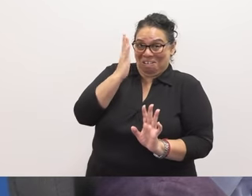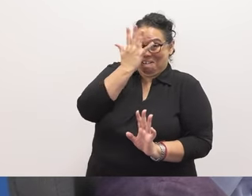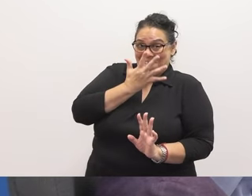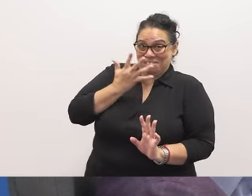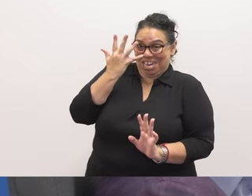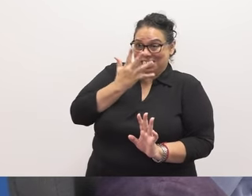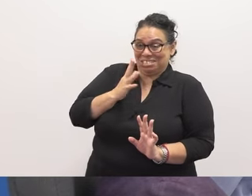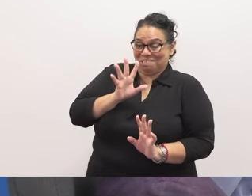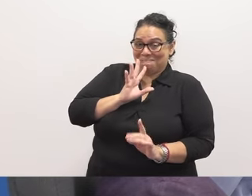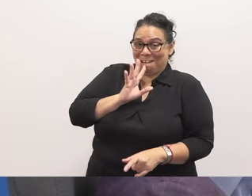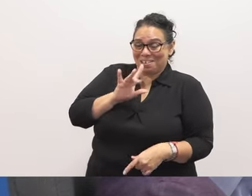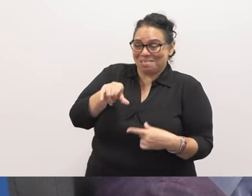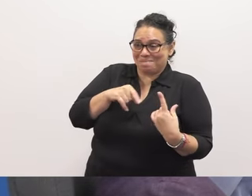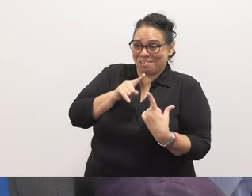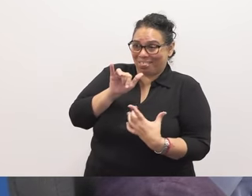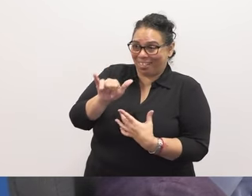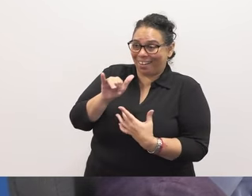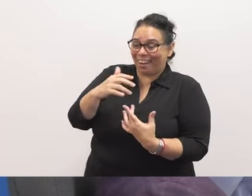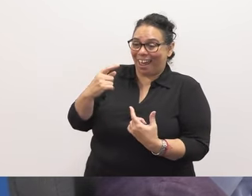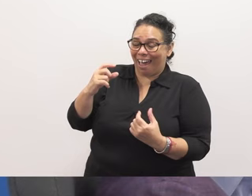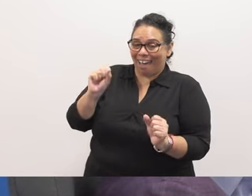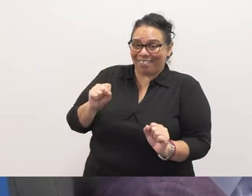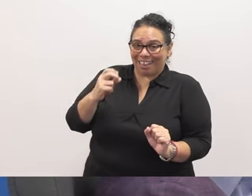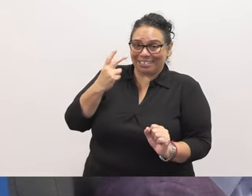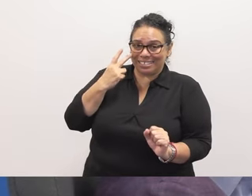and I can see the benefit.